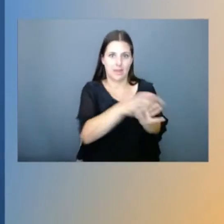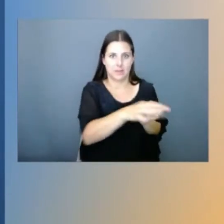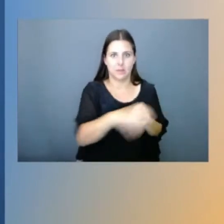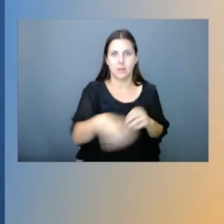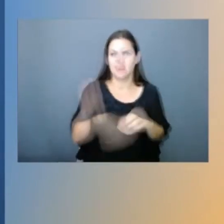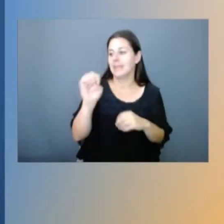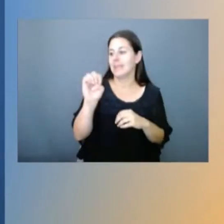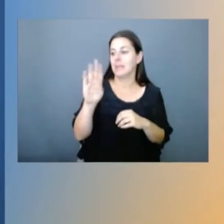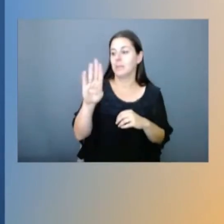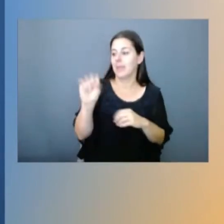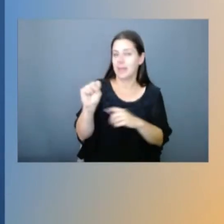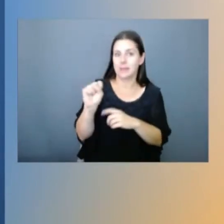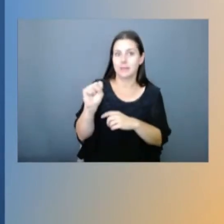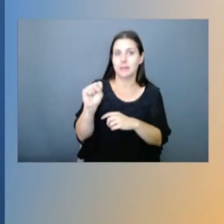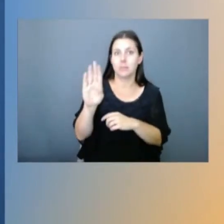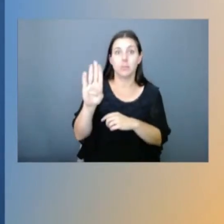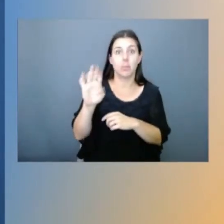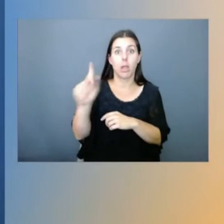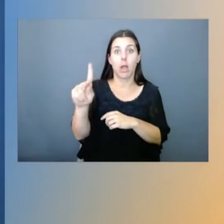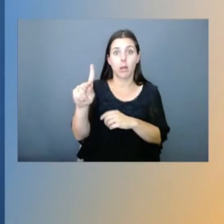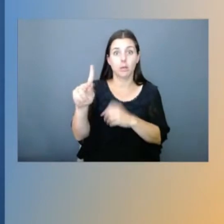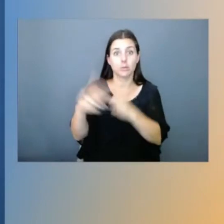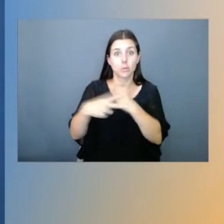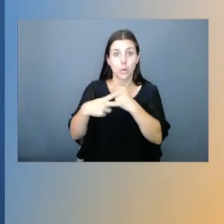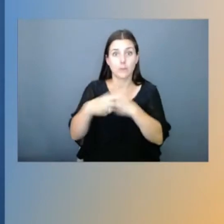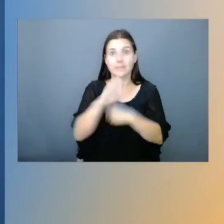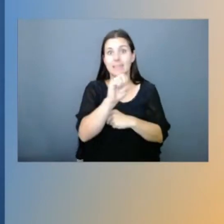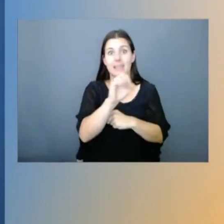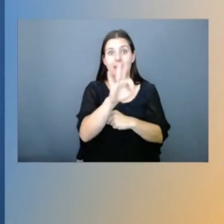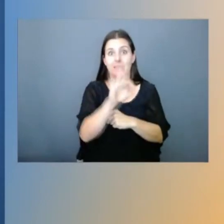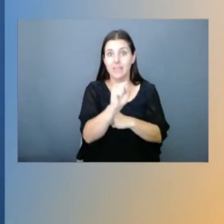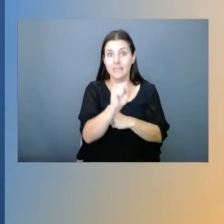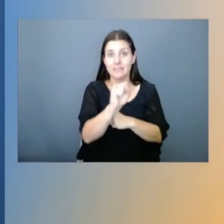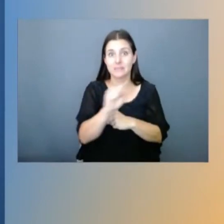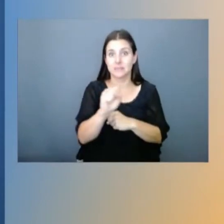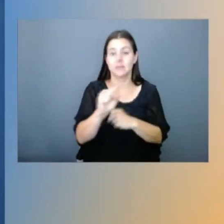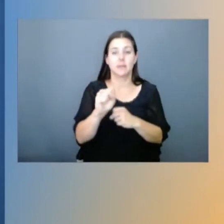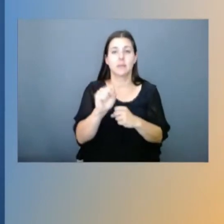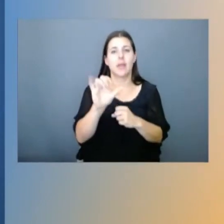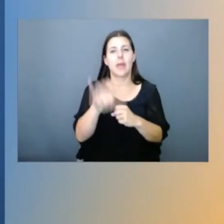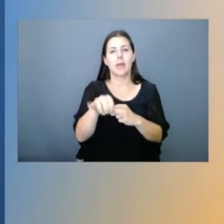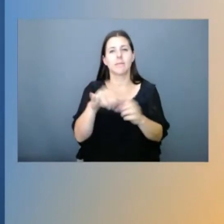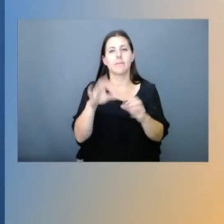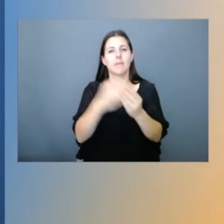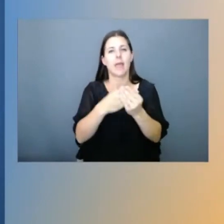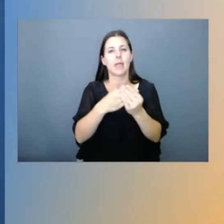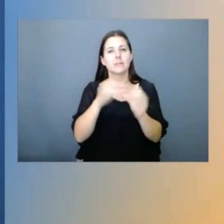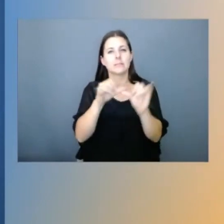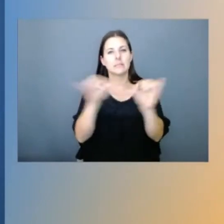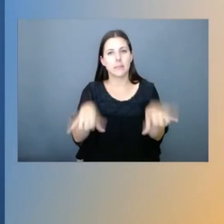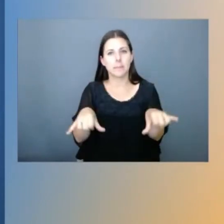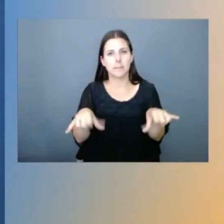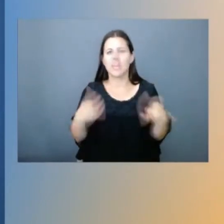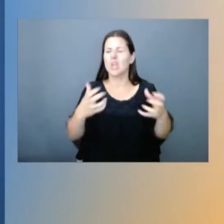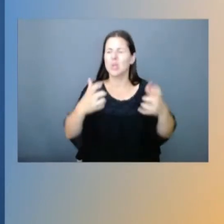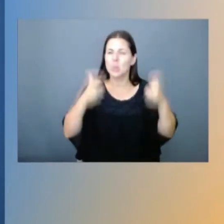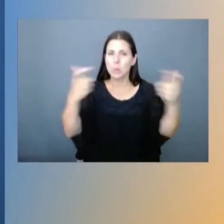Elastic Block Storage, or EFS, Elastic File System, they've got huge amount of data that cannot be simply mapped into DM,